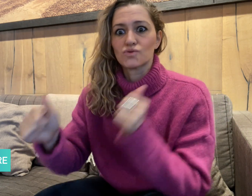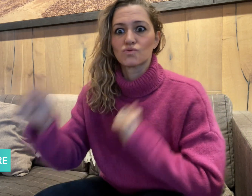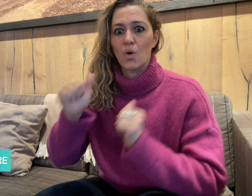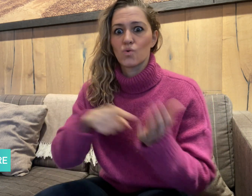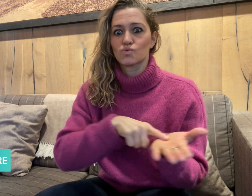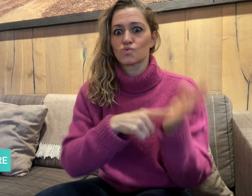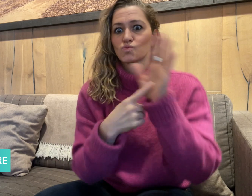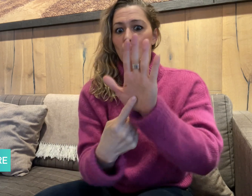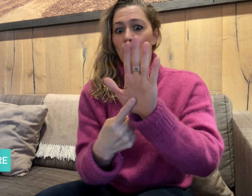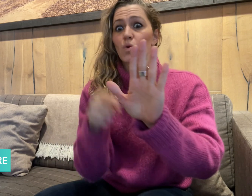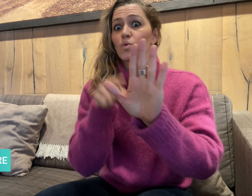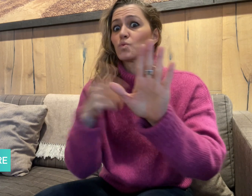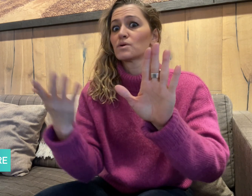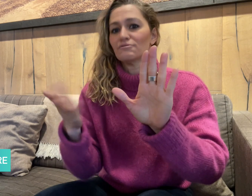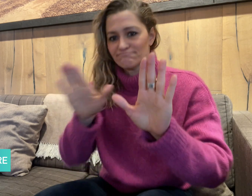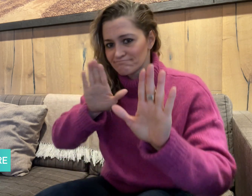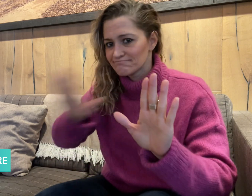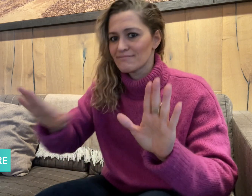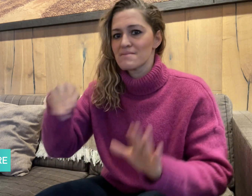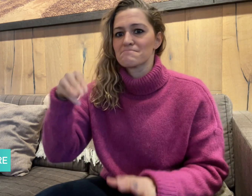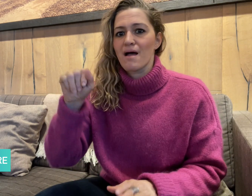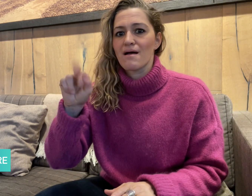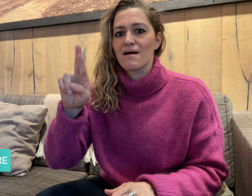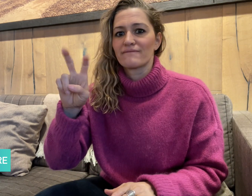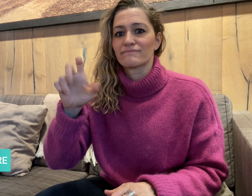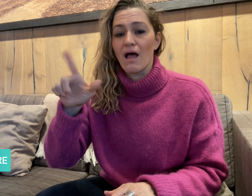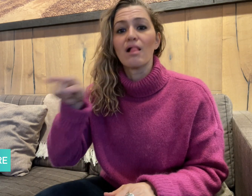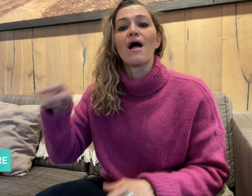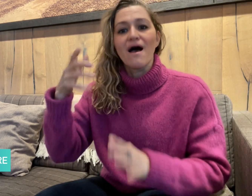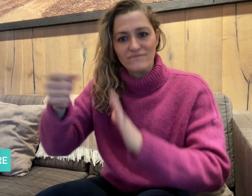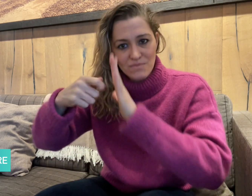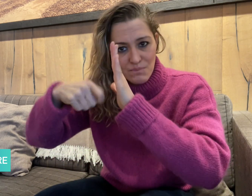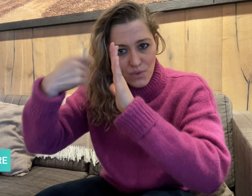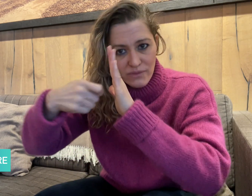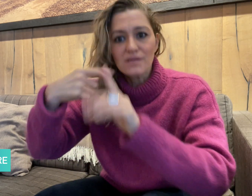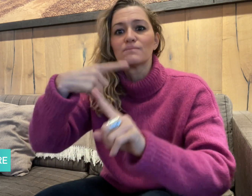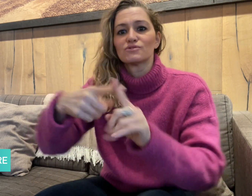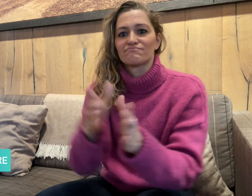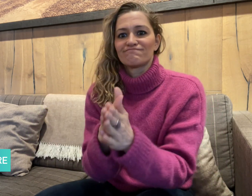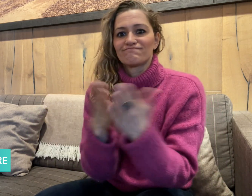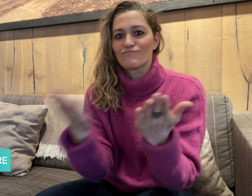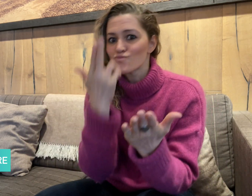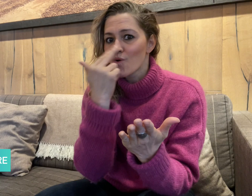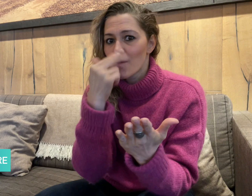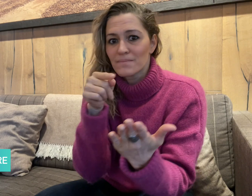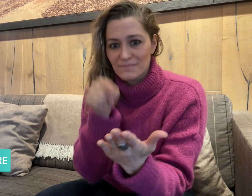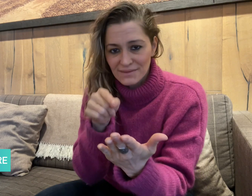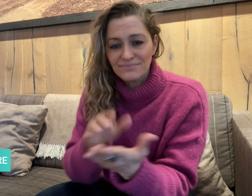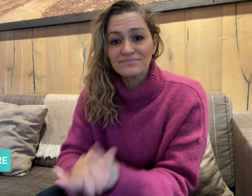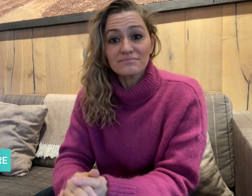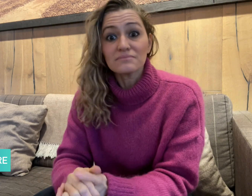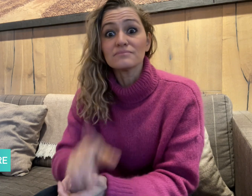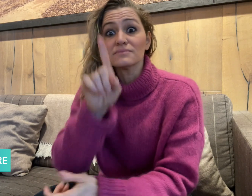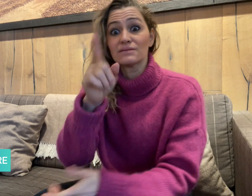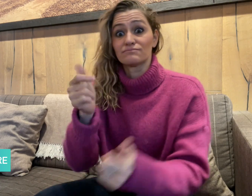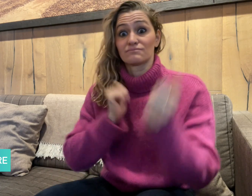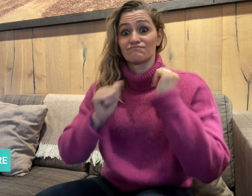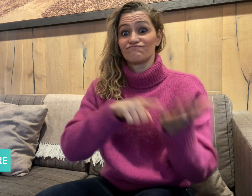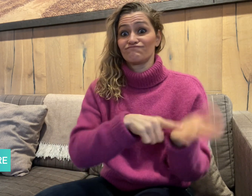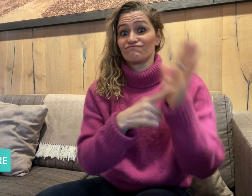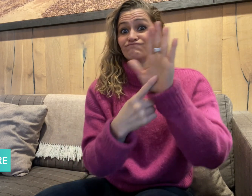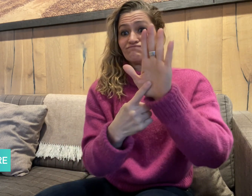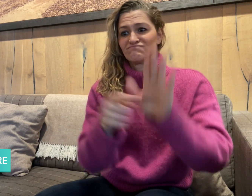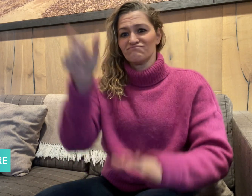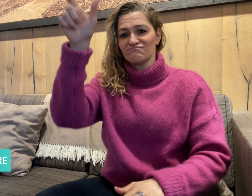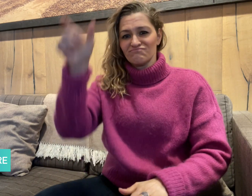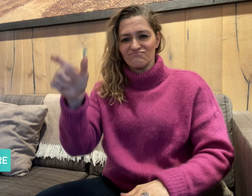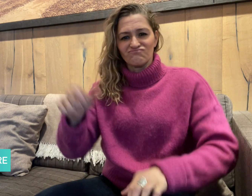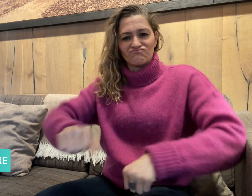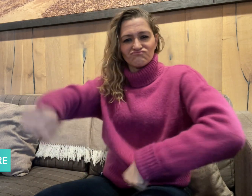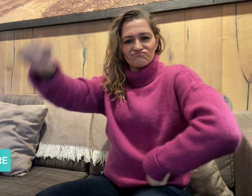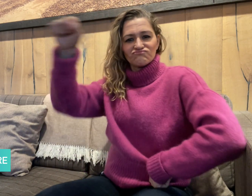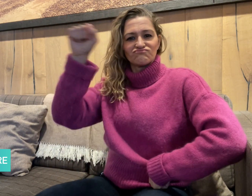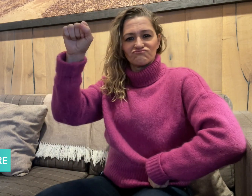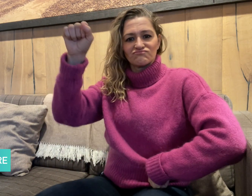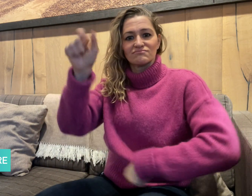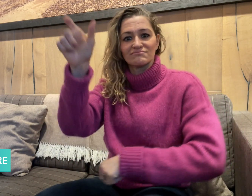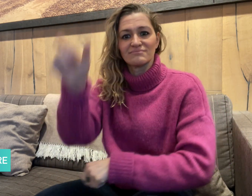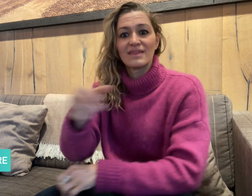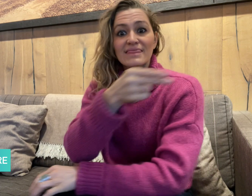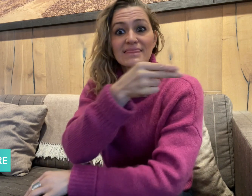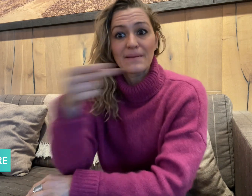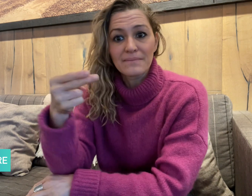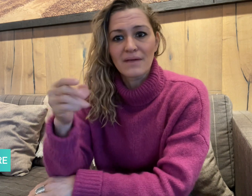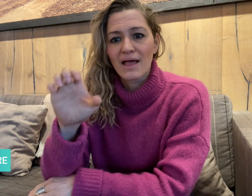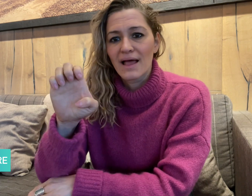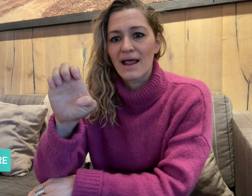a Marvel movie and comic. Echo, a superhero character in the show,